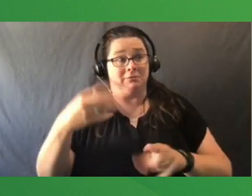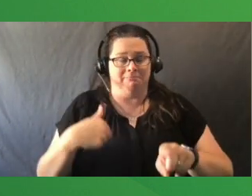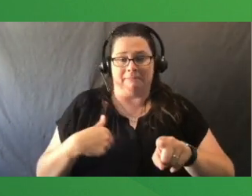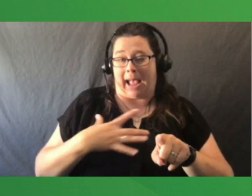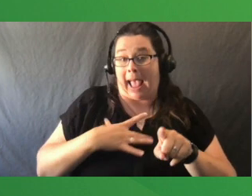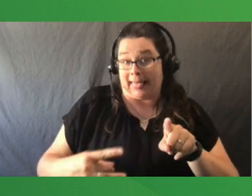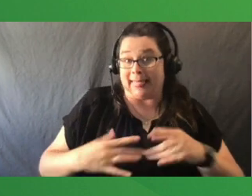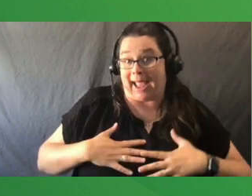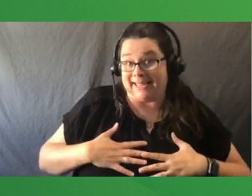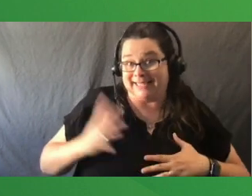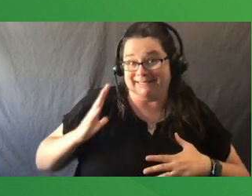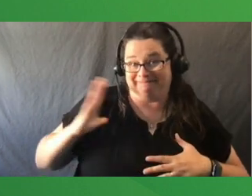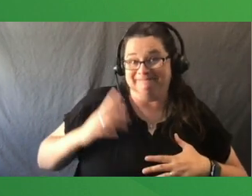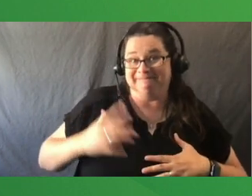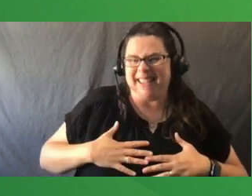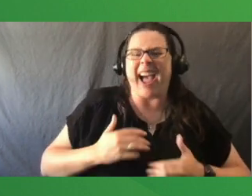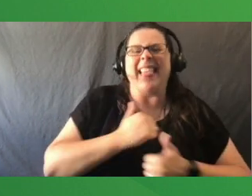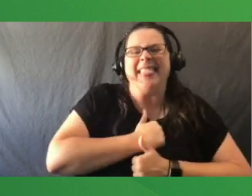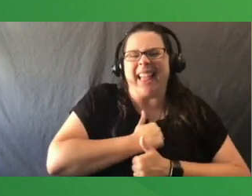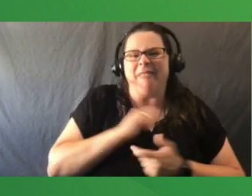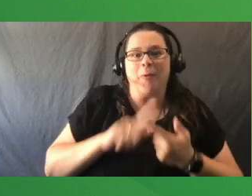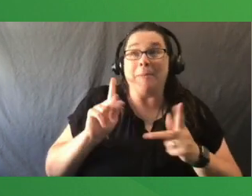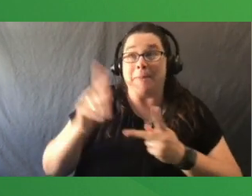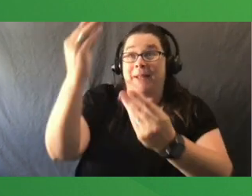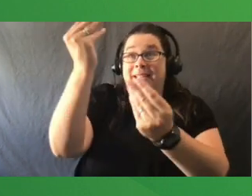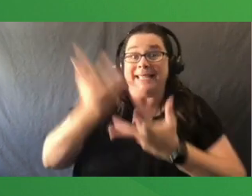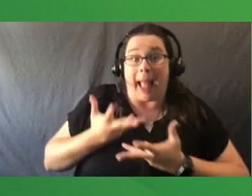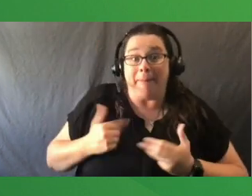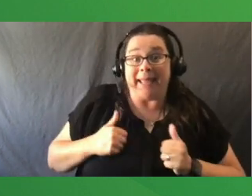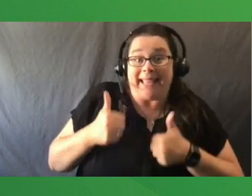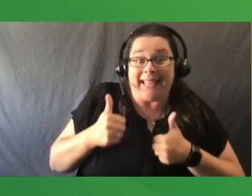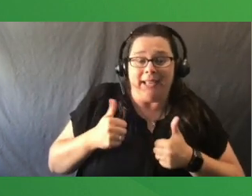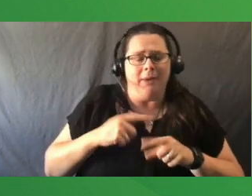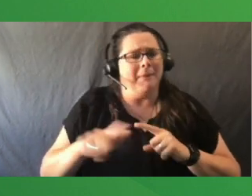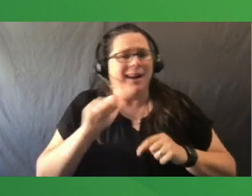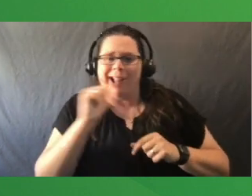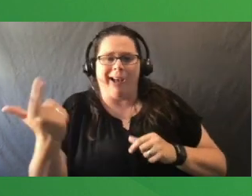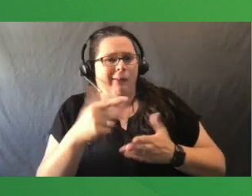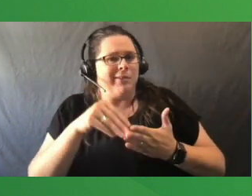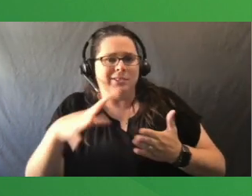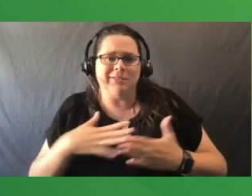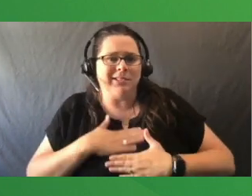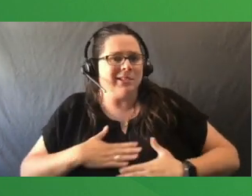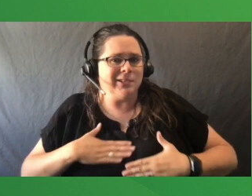to actually, I love it when people tell me things. But not all students do that.